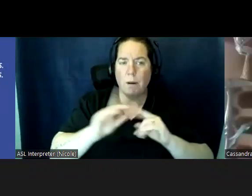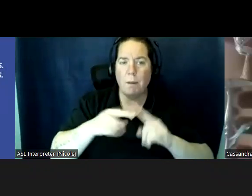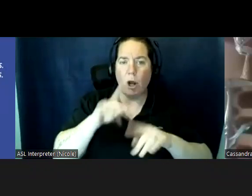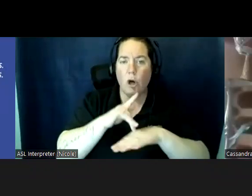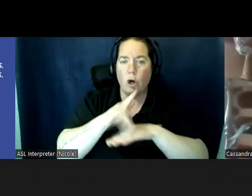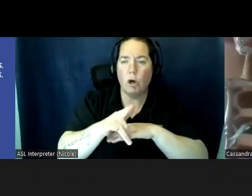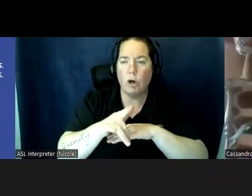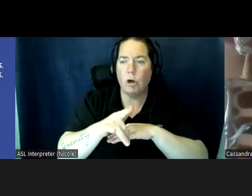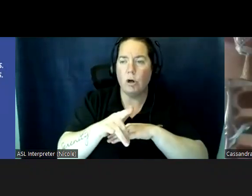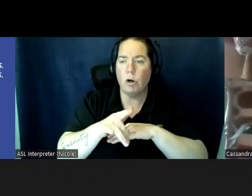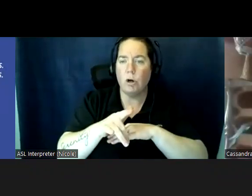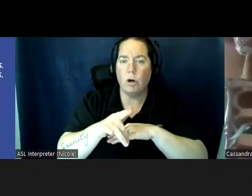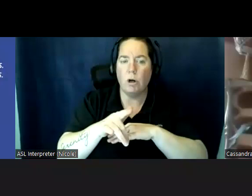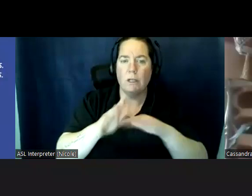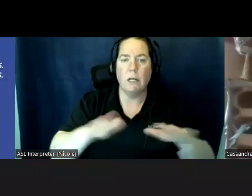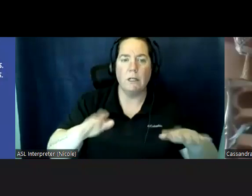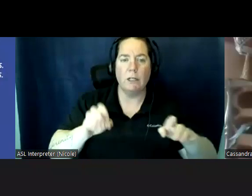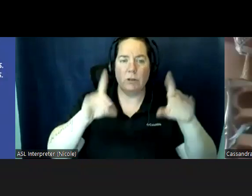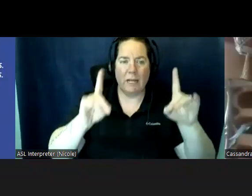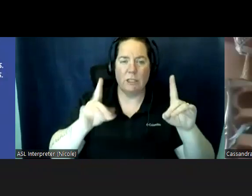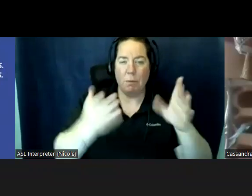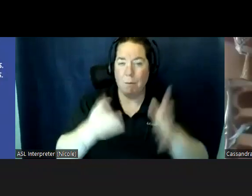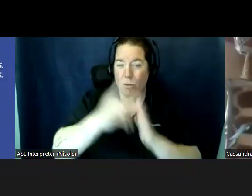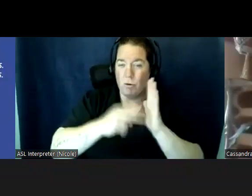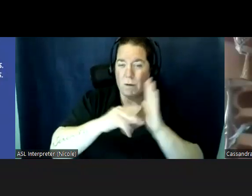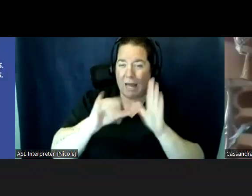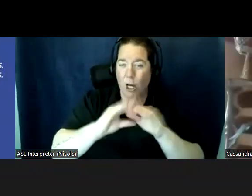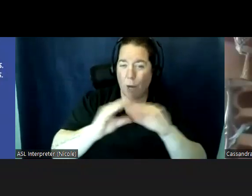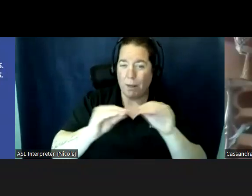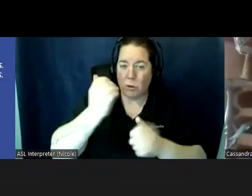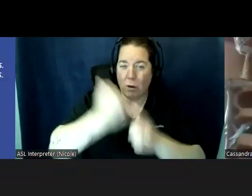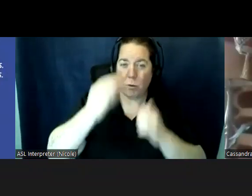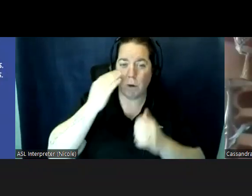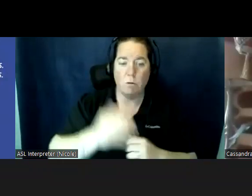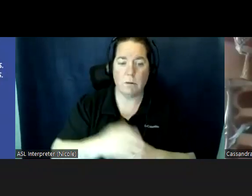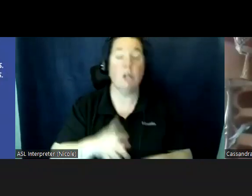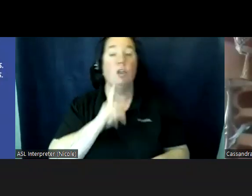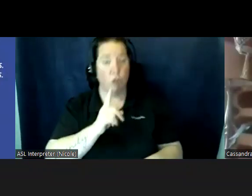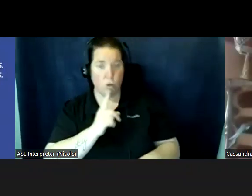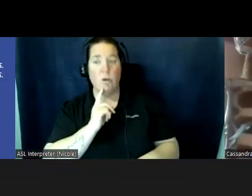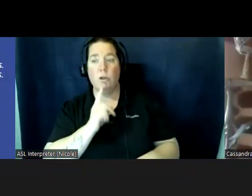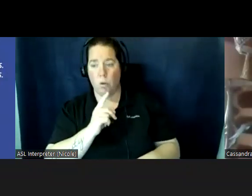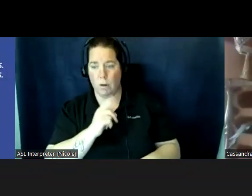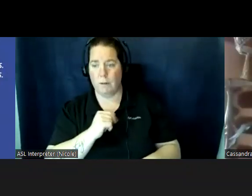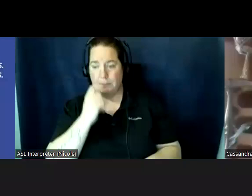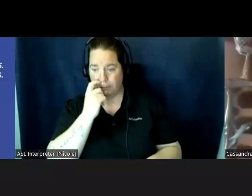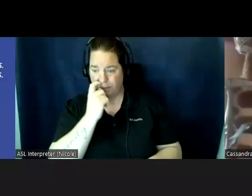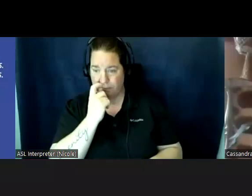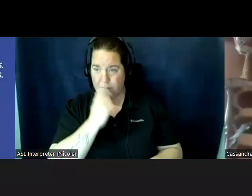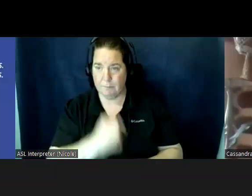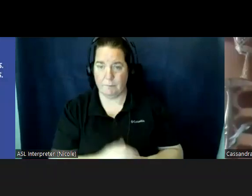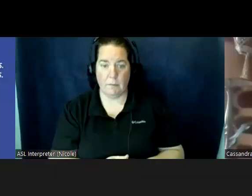education. So you might just want to read that. Yes. I did capture that. Let's see, bear with me.